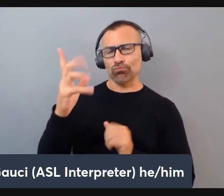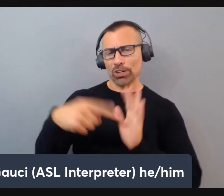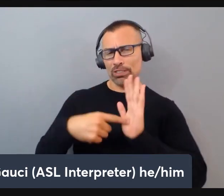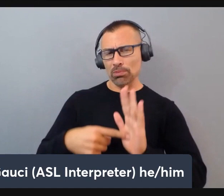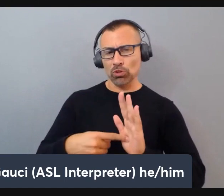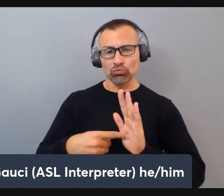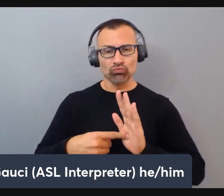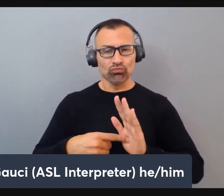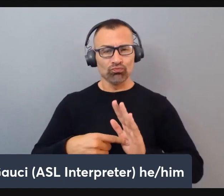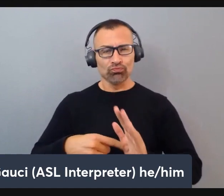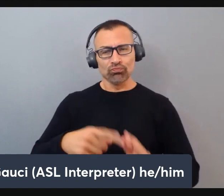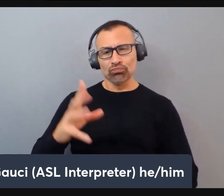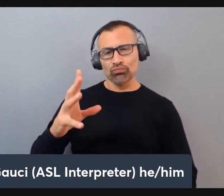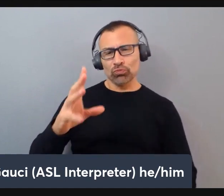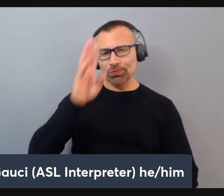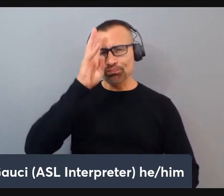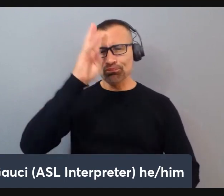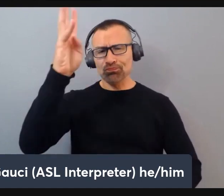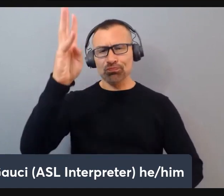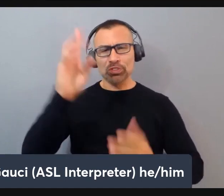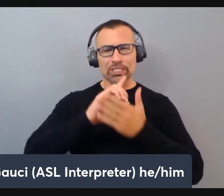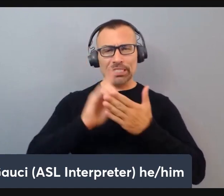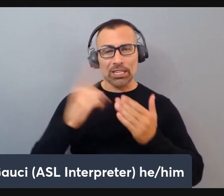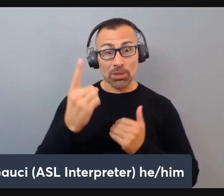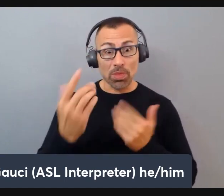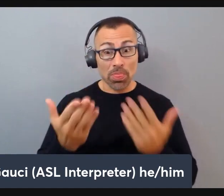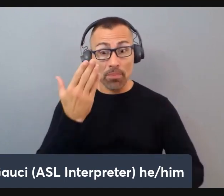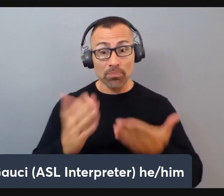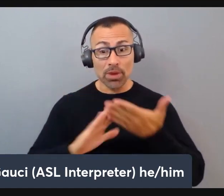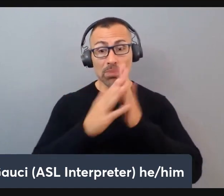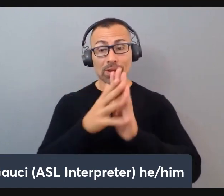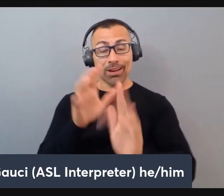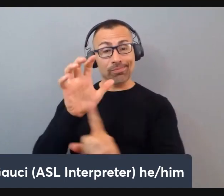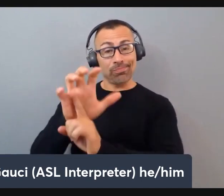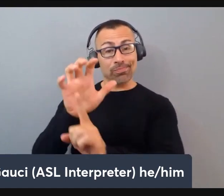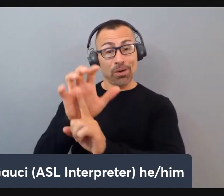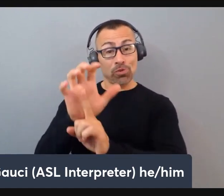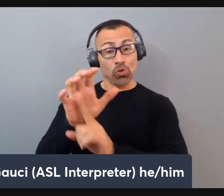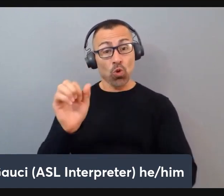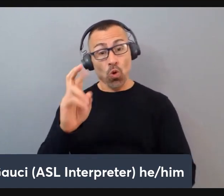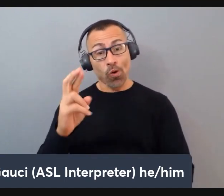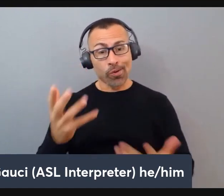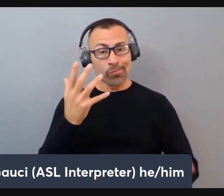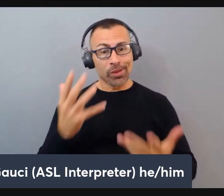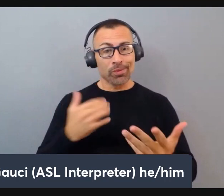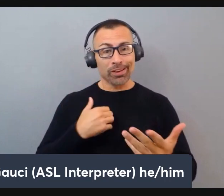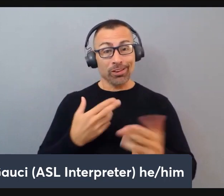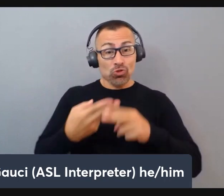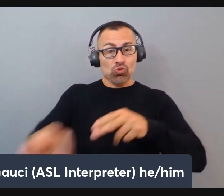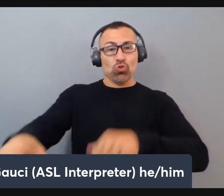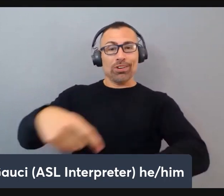or maybe it might even enjoy a brief burst of popularity. For example, I think a Wordle is like the classic example